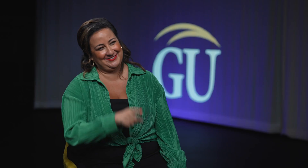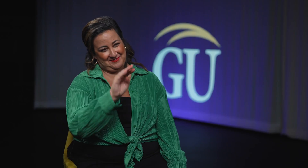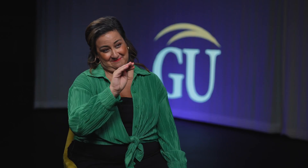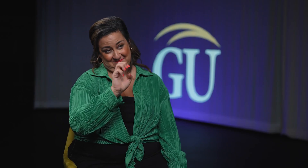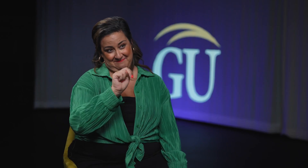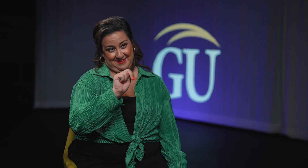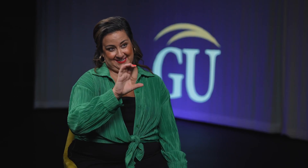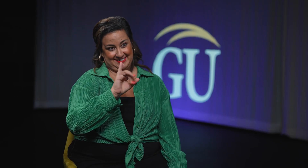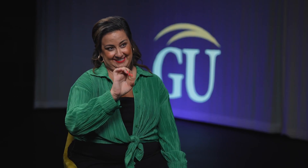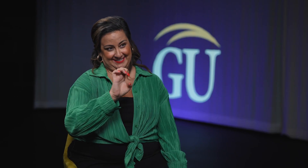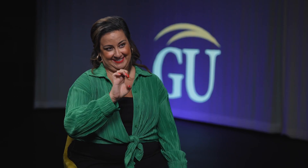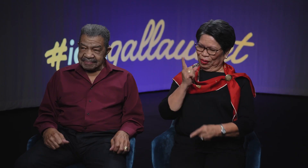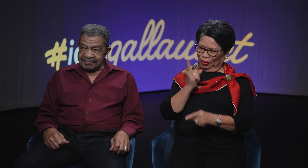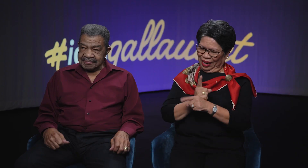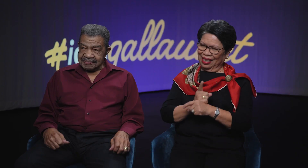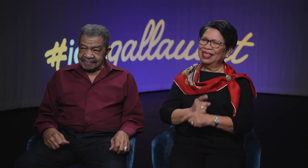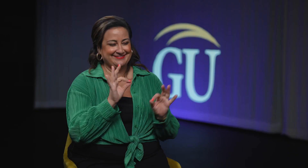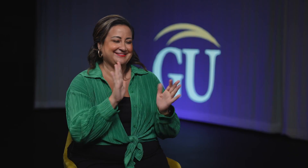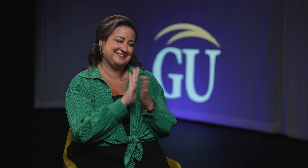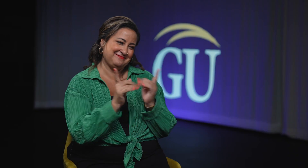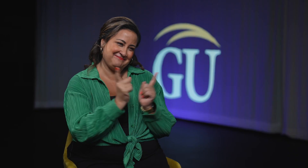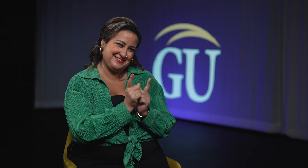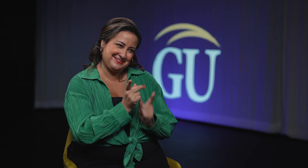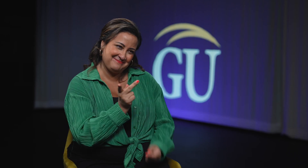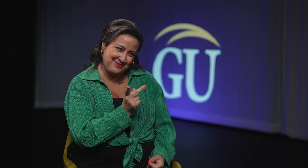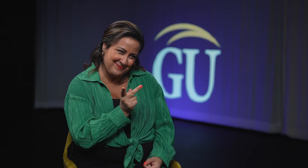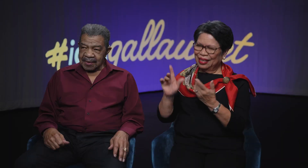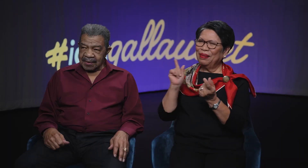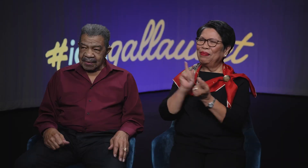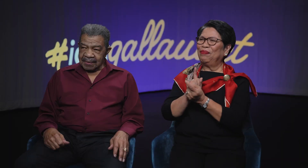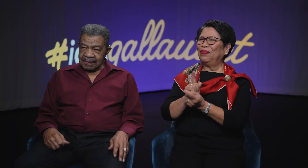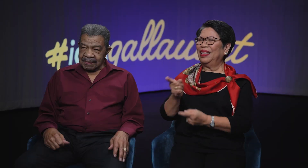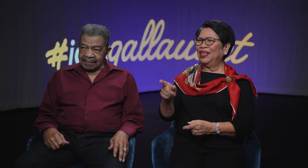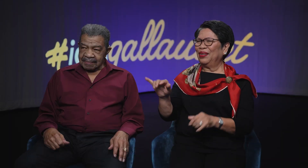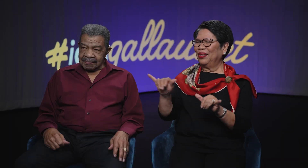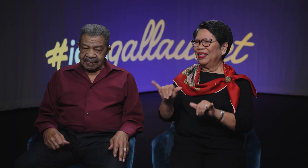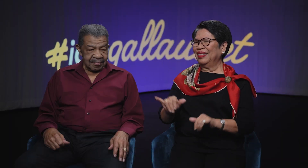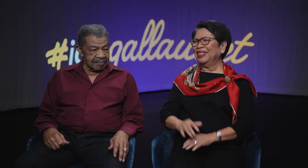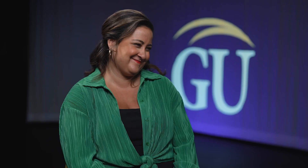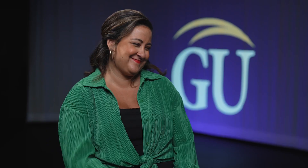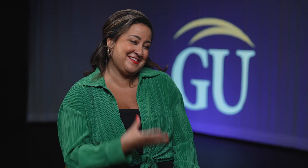You’re Mencie? That’s right. It’s nice to meet you two! It’s nice to meet you too.